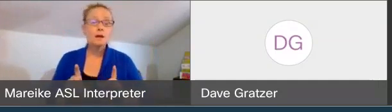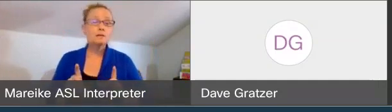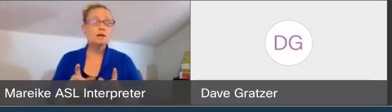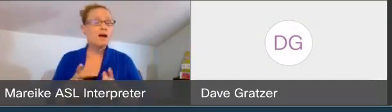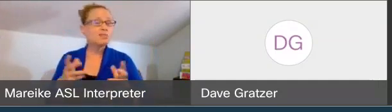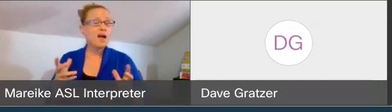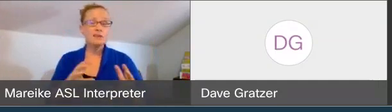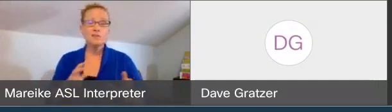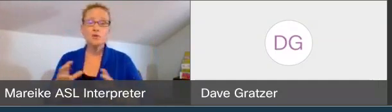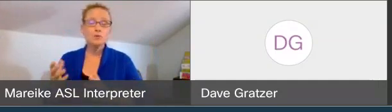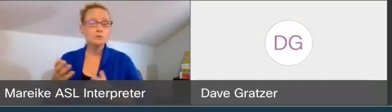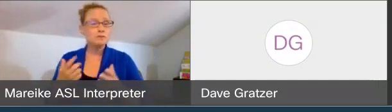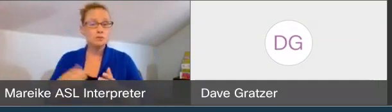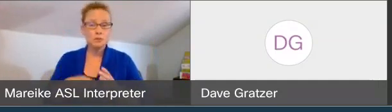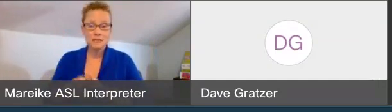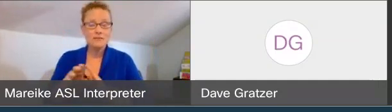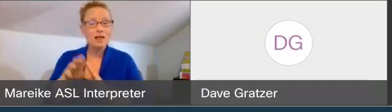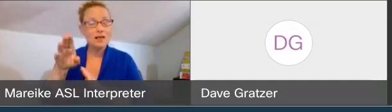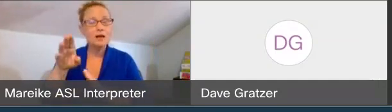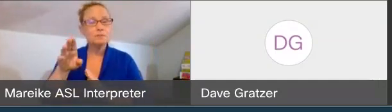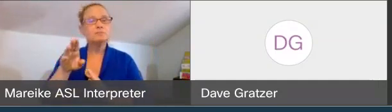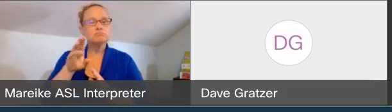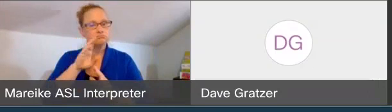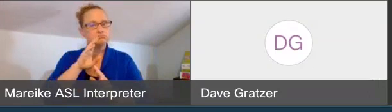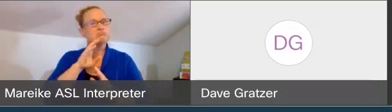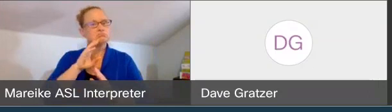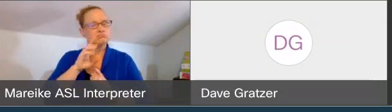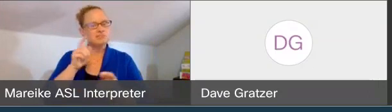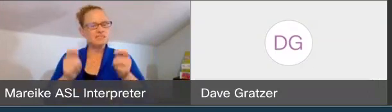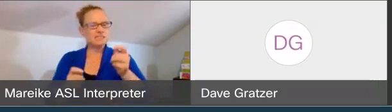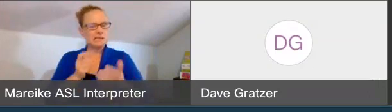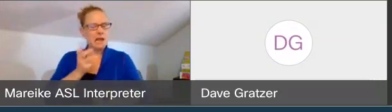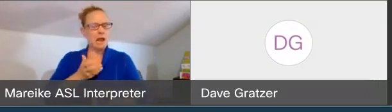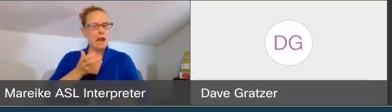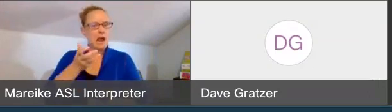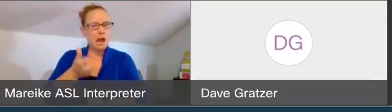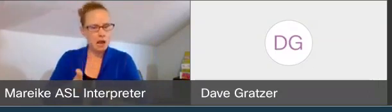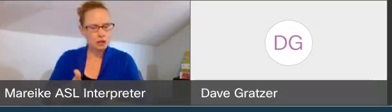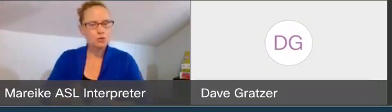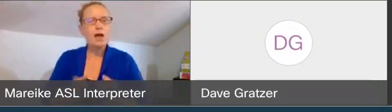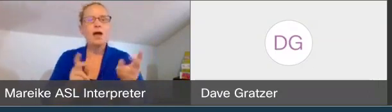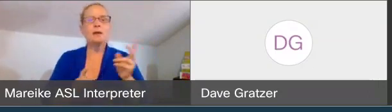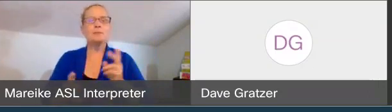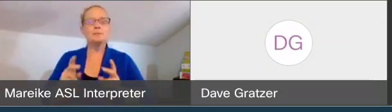services we develop were specifically tailored to help people meet their parole conditions.